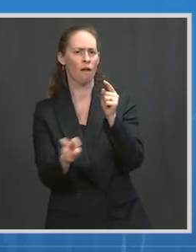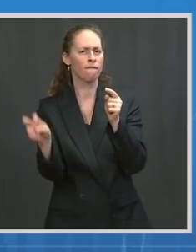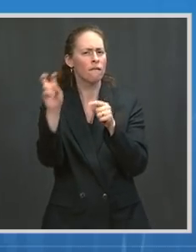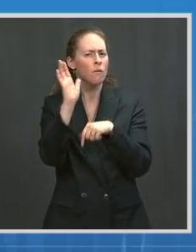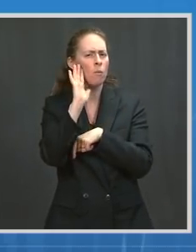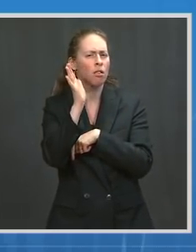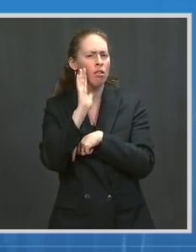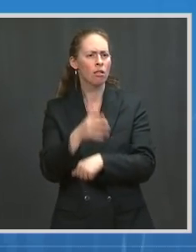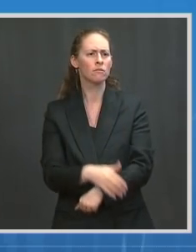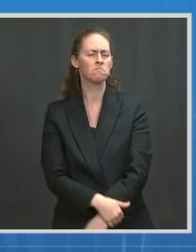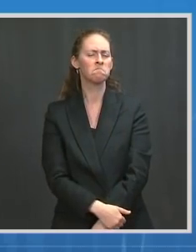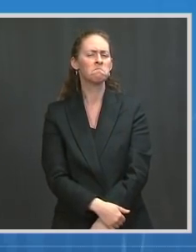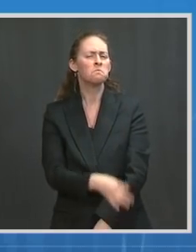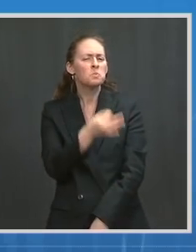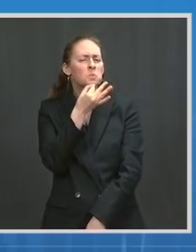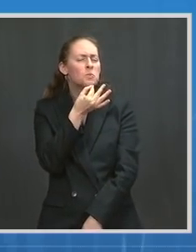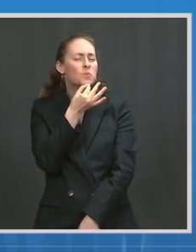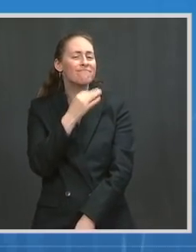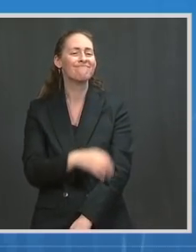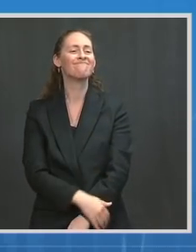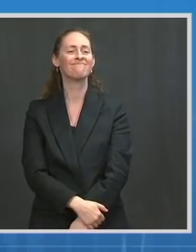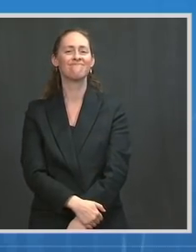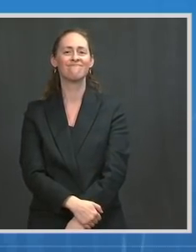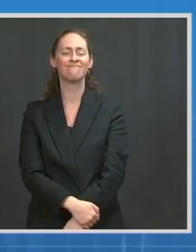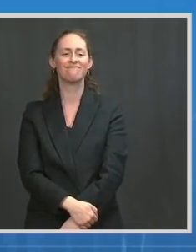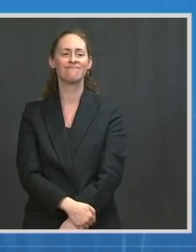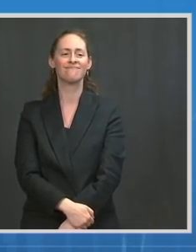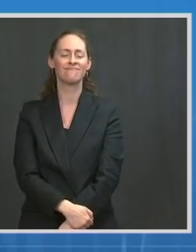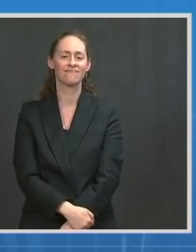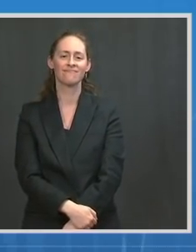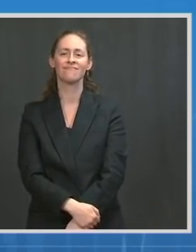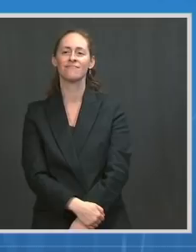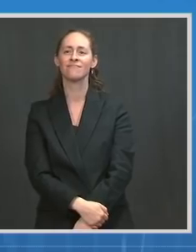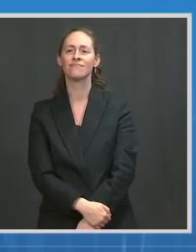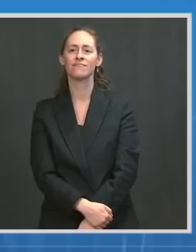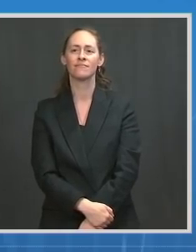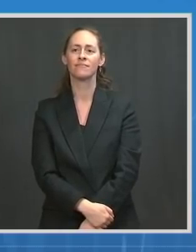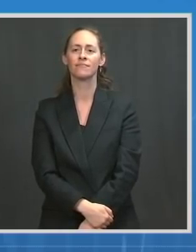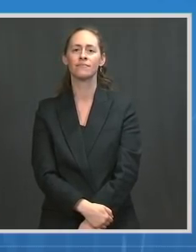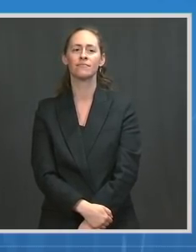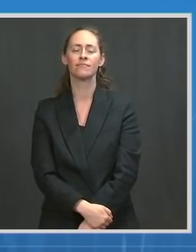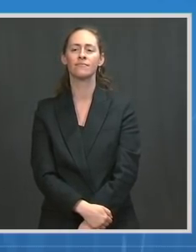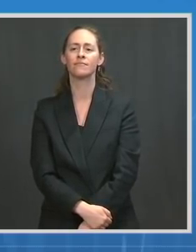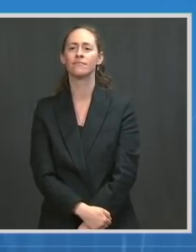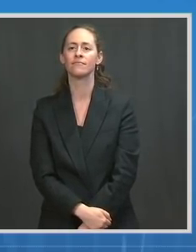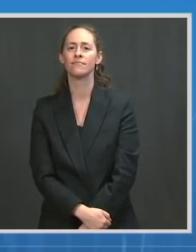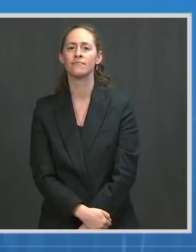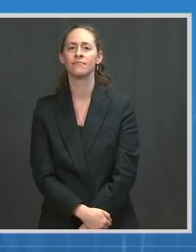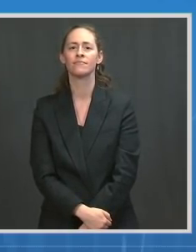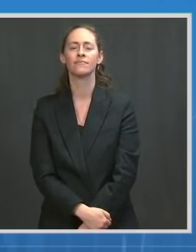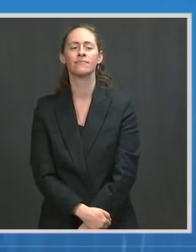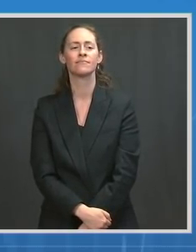shortly, as we do an overview now that we have this new guidance out there. Mr. Slavitt: Next question.